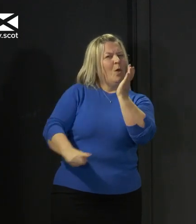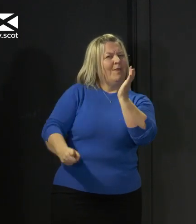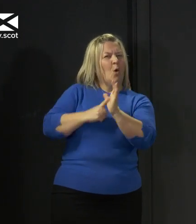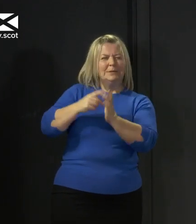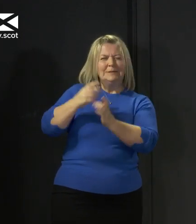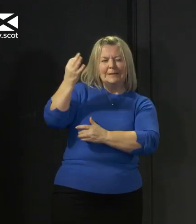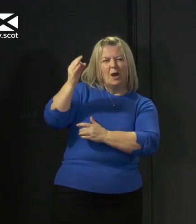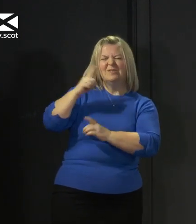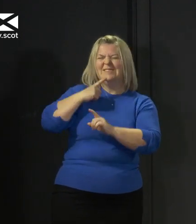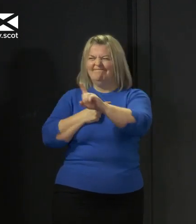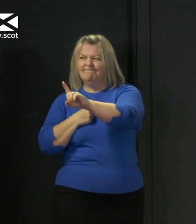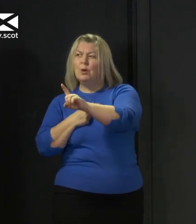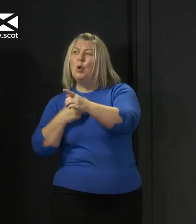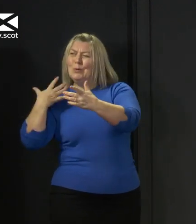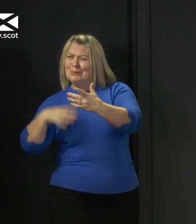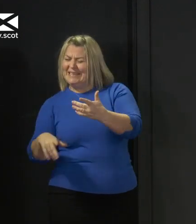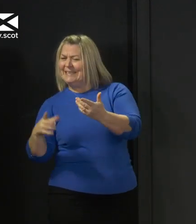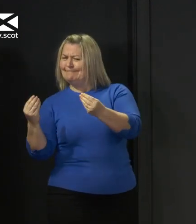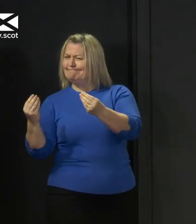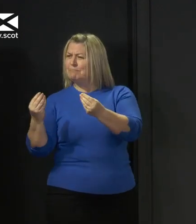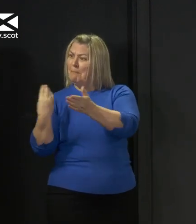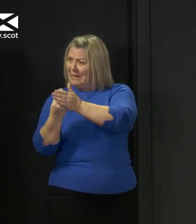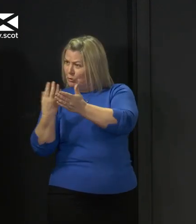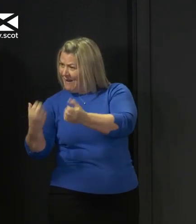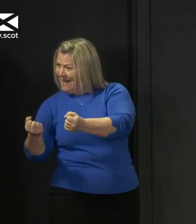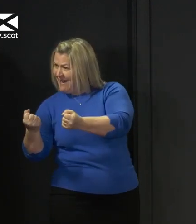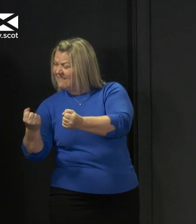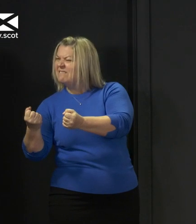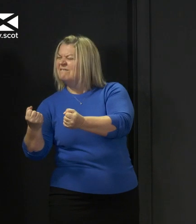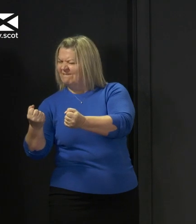them aimed at closing the attainment gap to help mitigate the impact of school